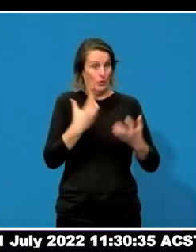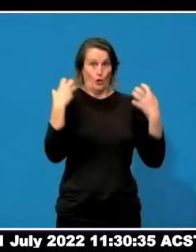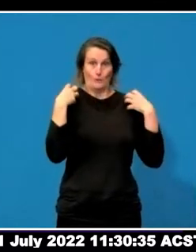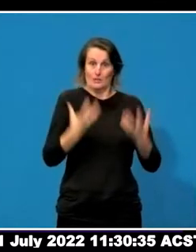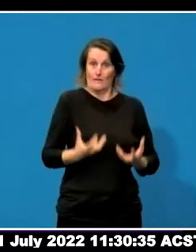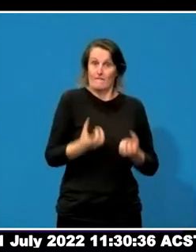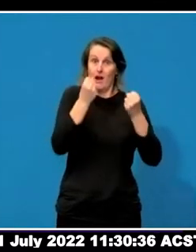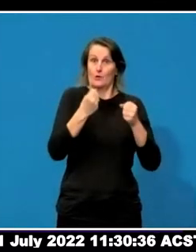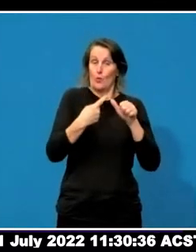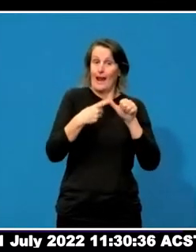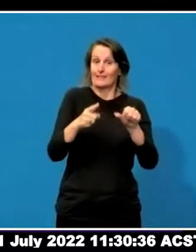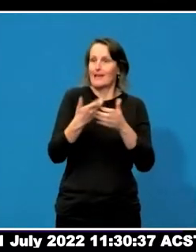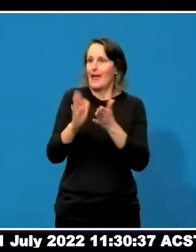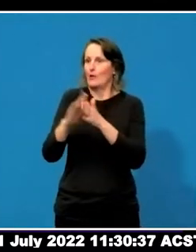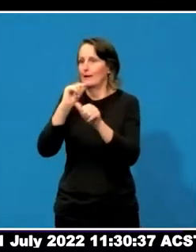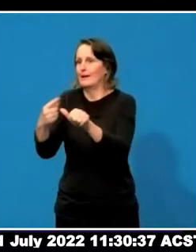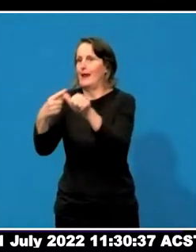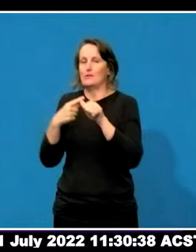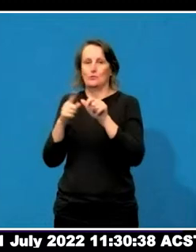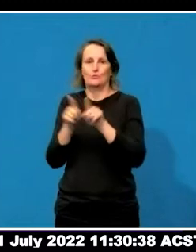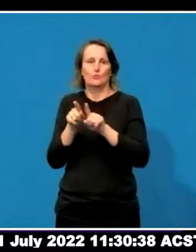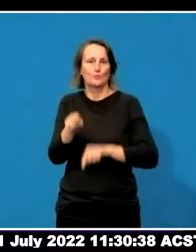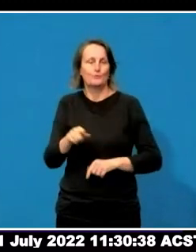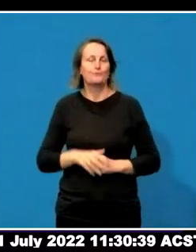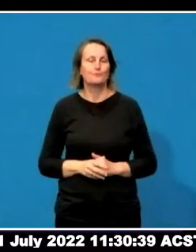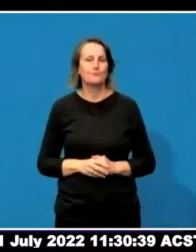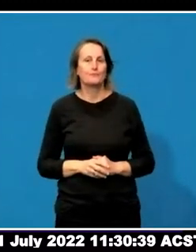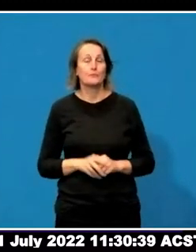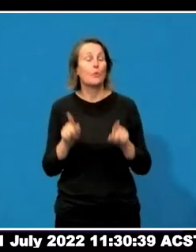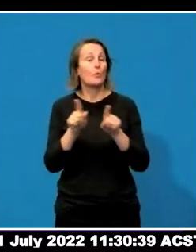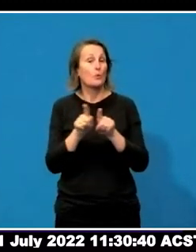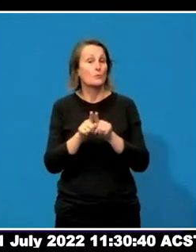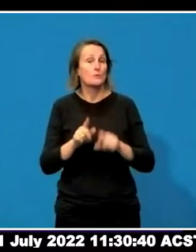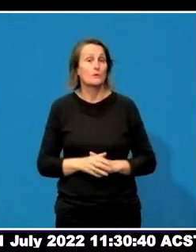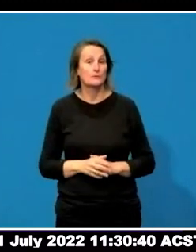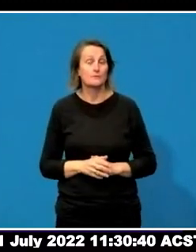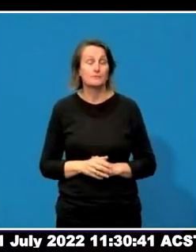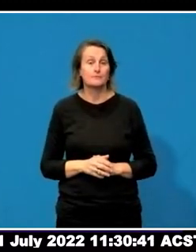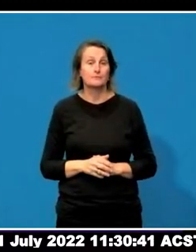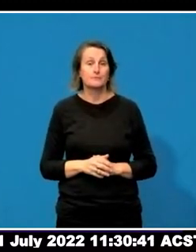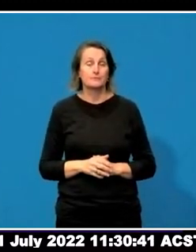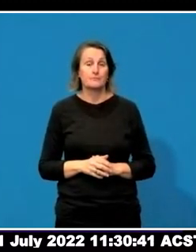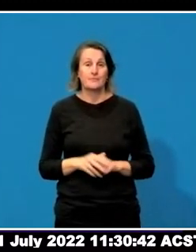in those submissions. In addition, as has been the case in previous hearings, the Royal